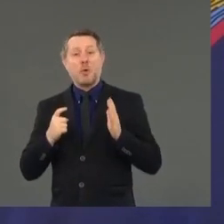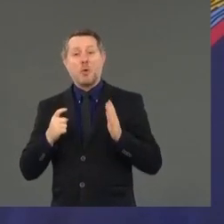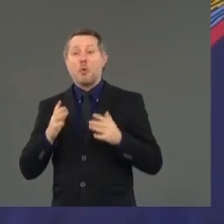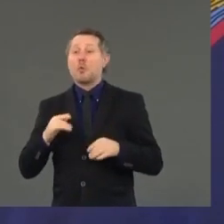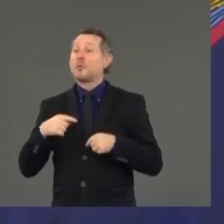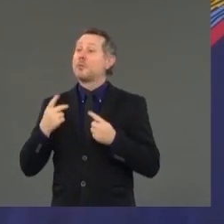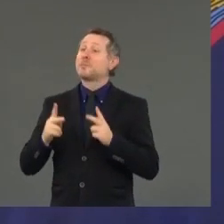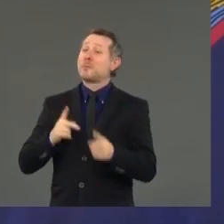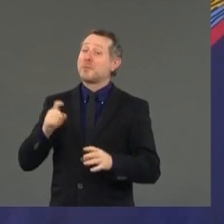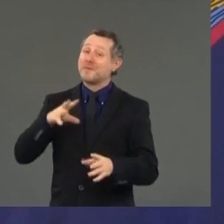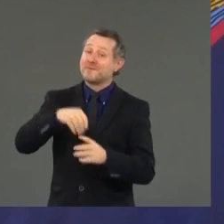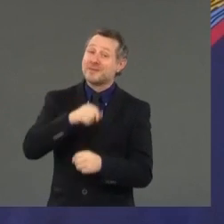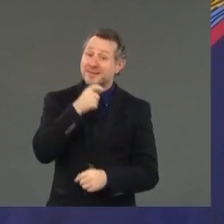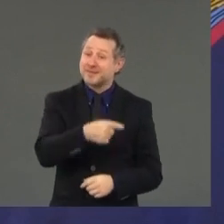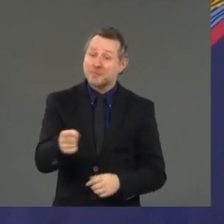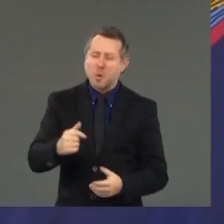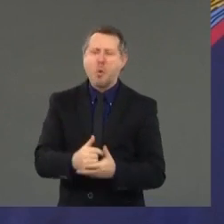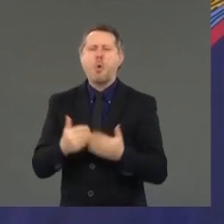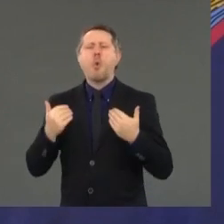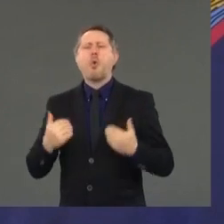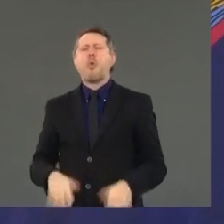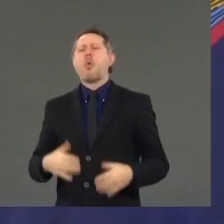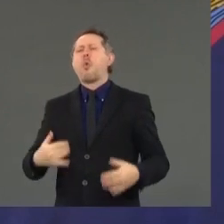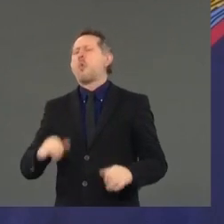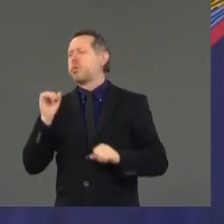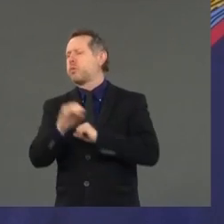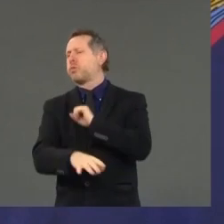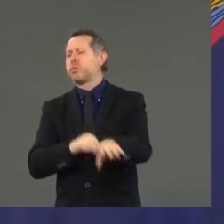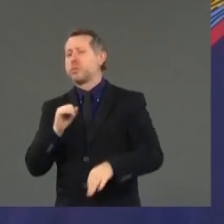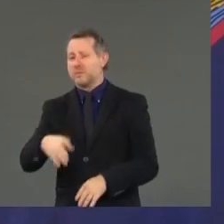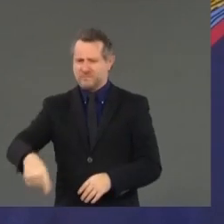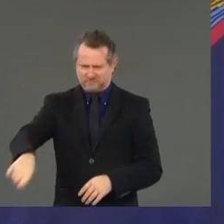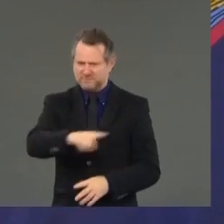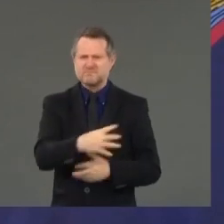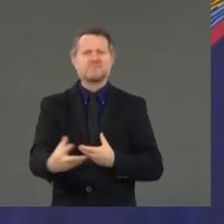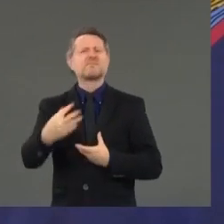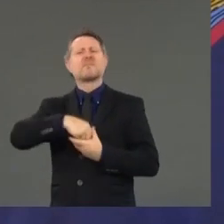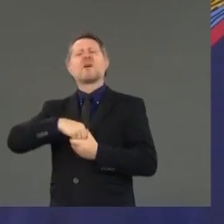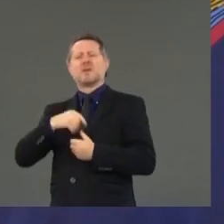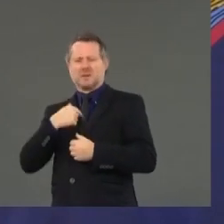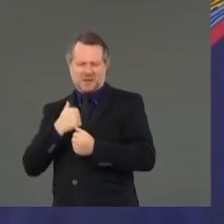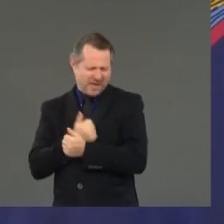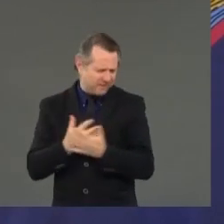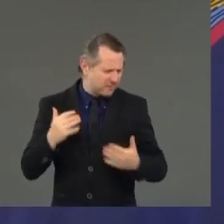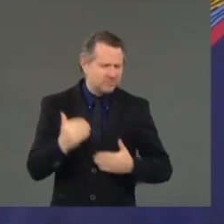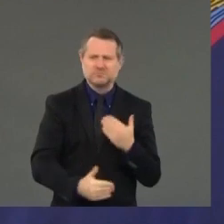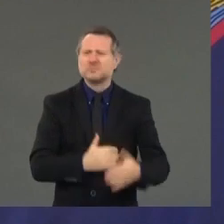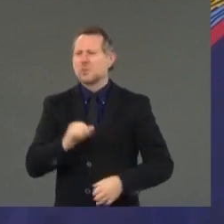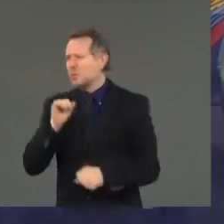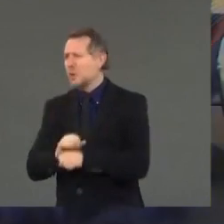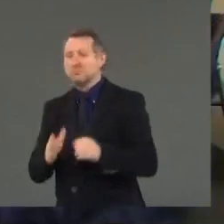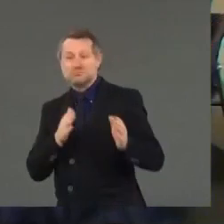THAN THEY HAVE EVER WORKED BY THE WAY BECAUSE THE DEMANDS IN THE DISTRICT ARE VERY HIGH. BUT THEY'VE BEEN INVOLVED WITH